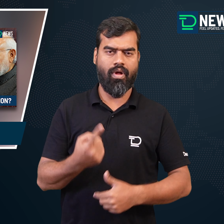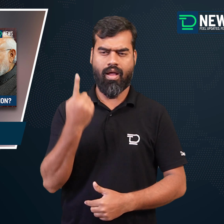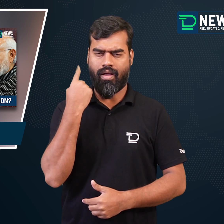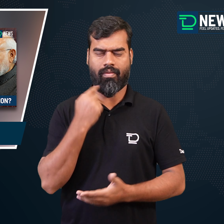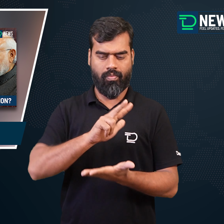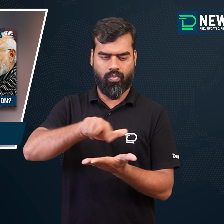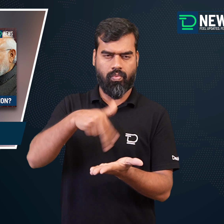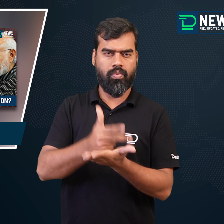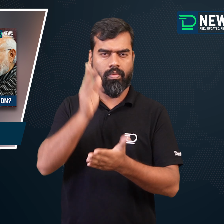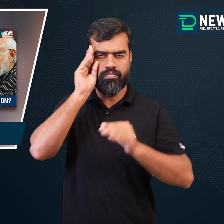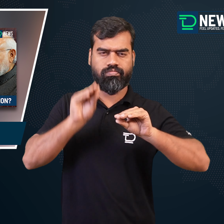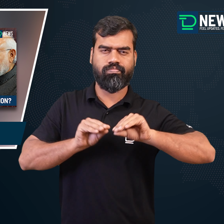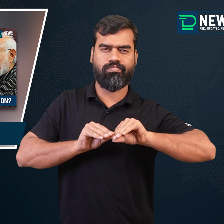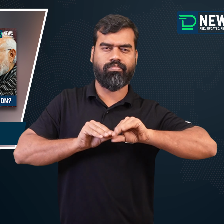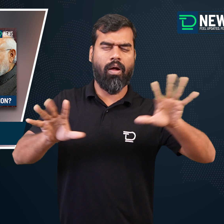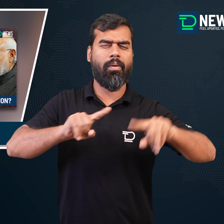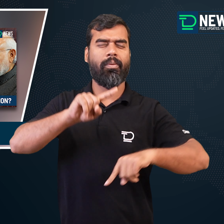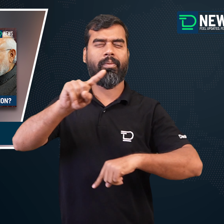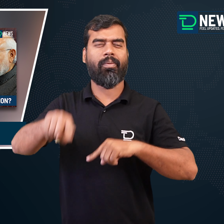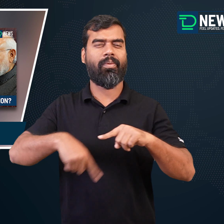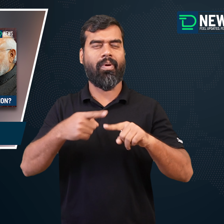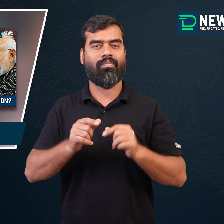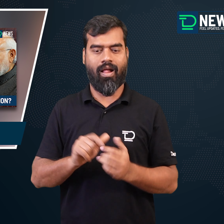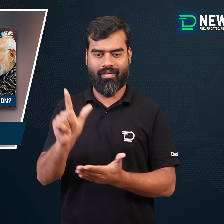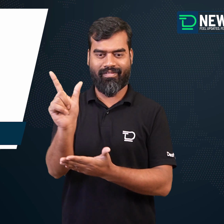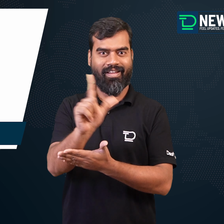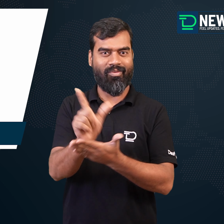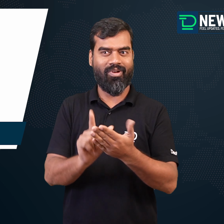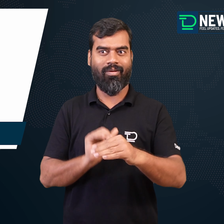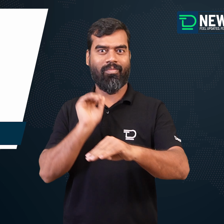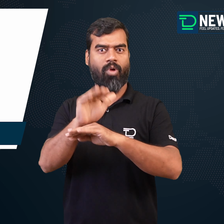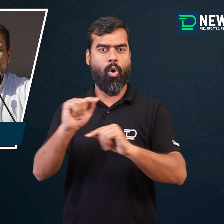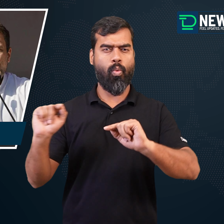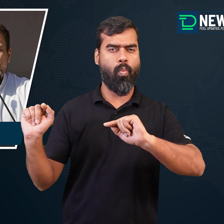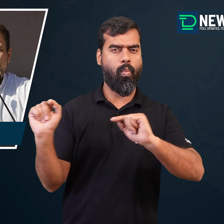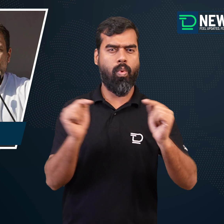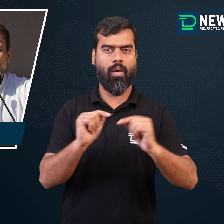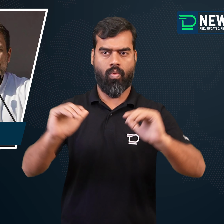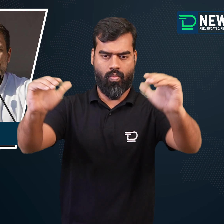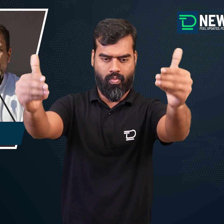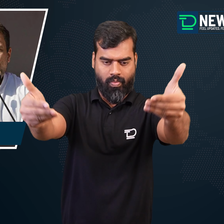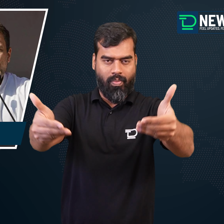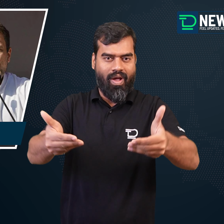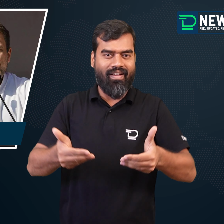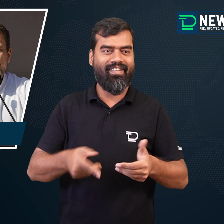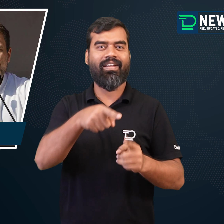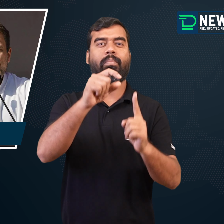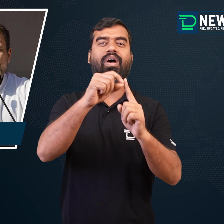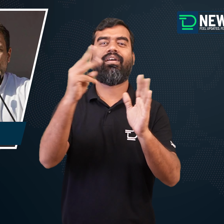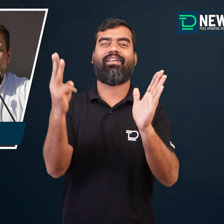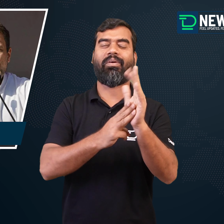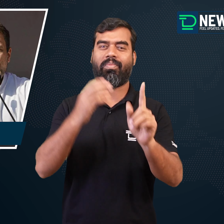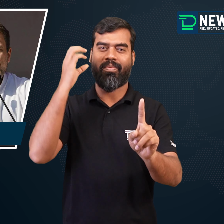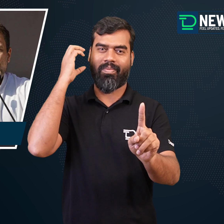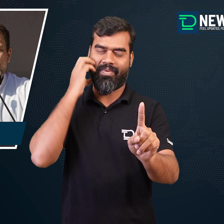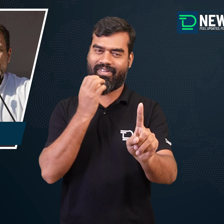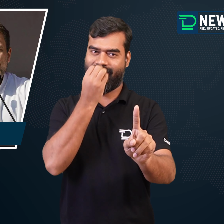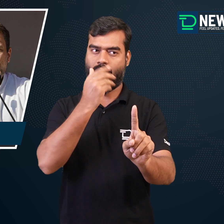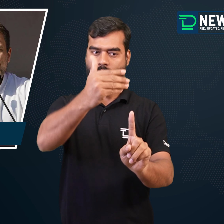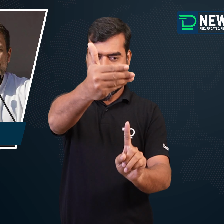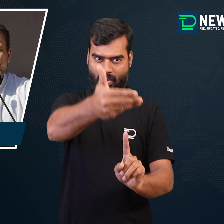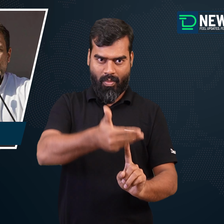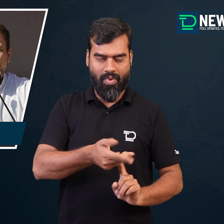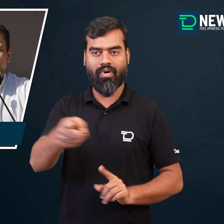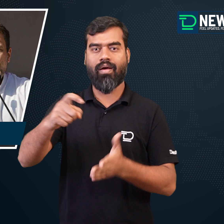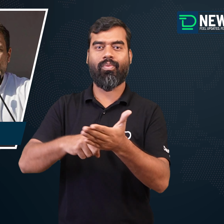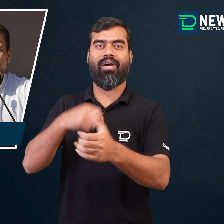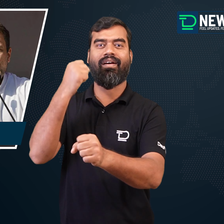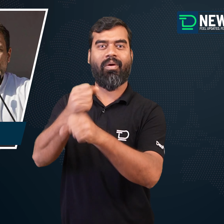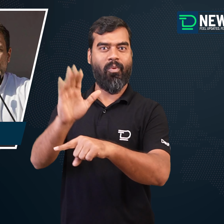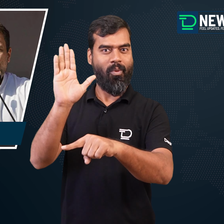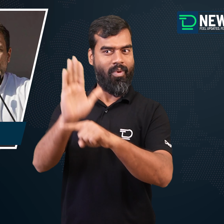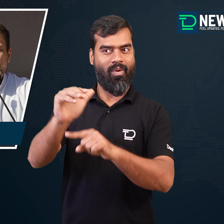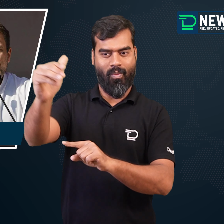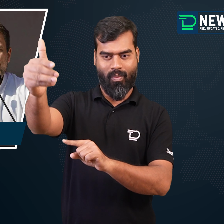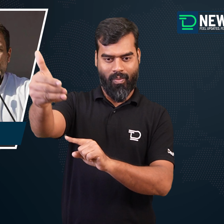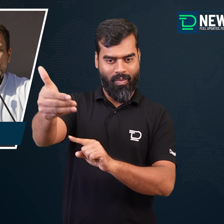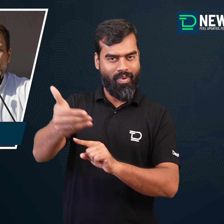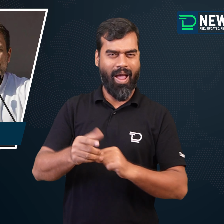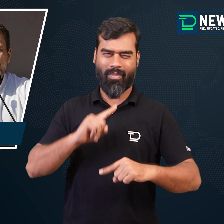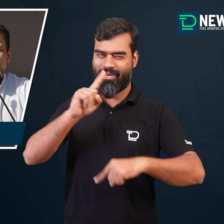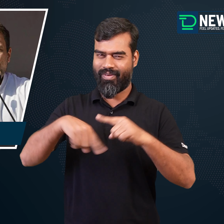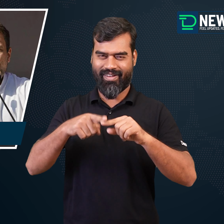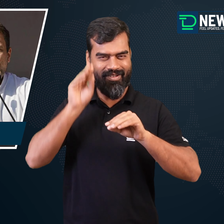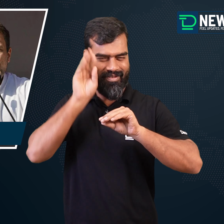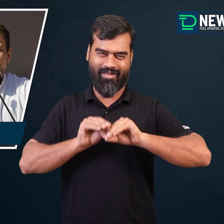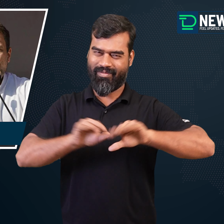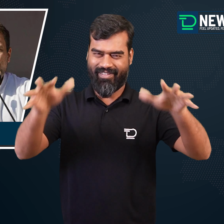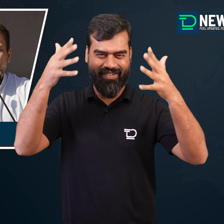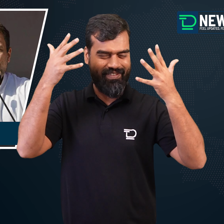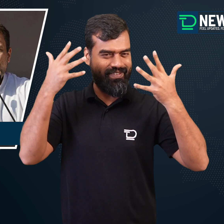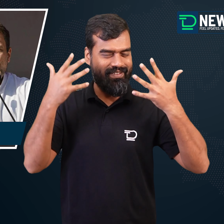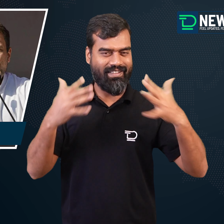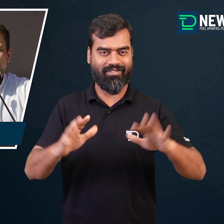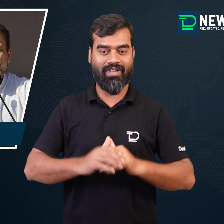Yesterday, we posted news about the Modi and Rahul discussions on the same stage.